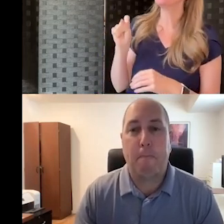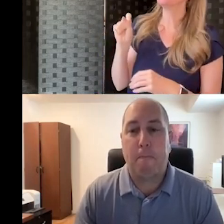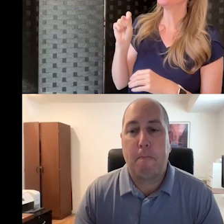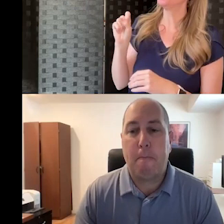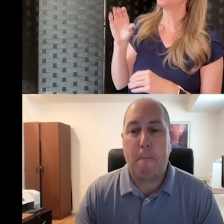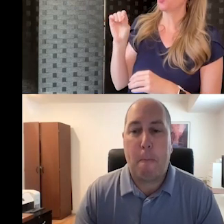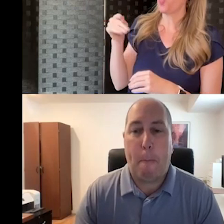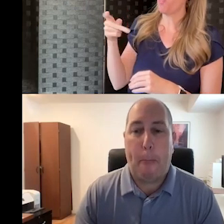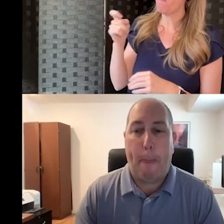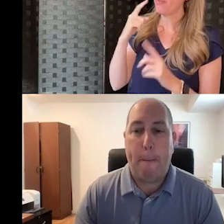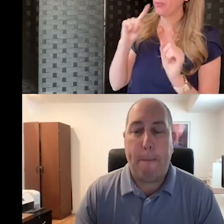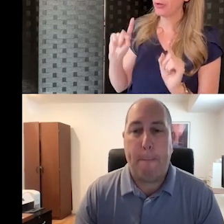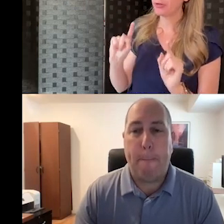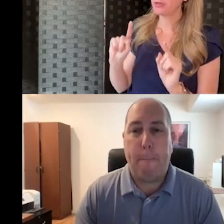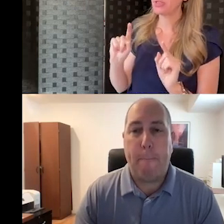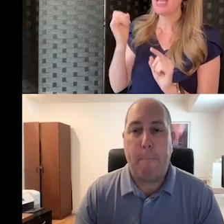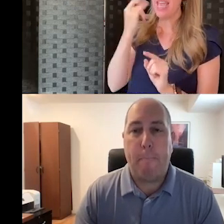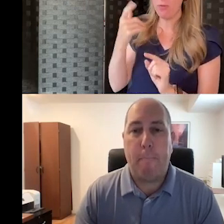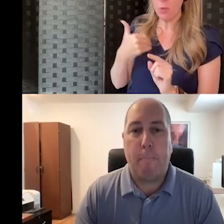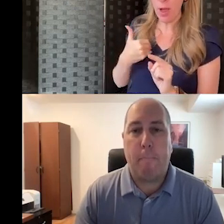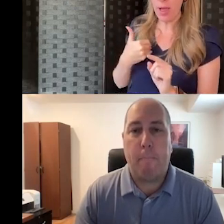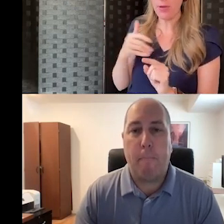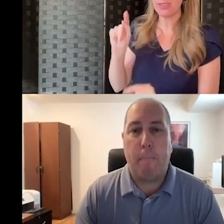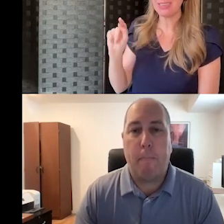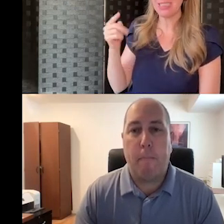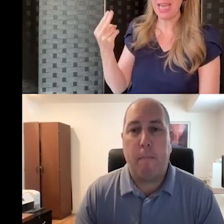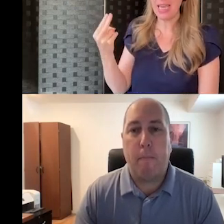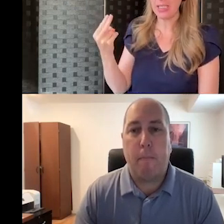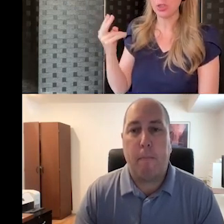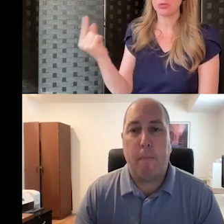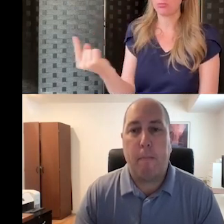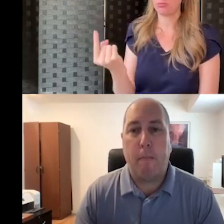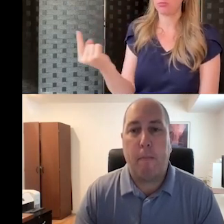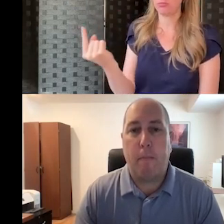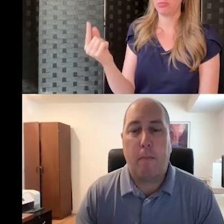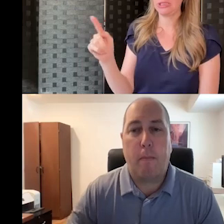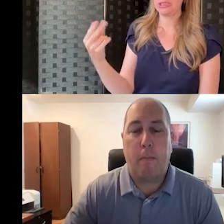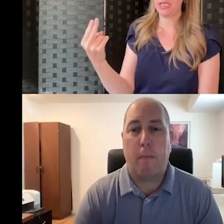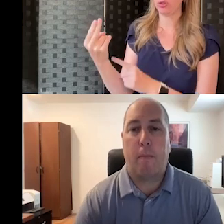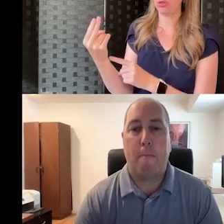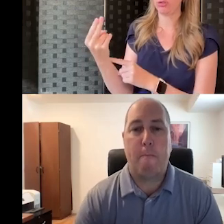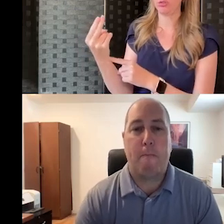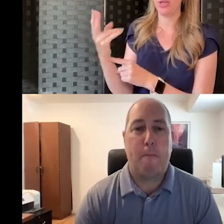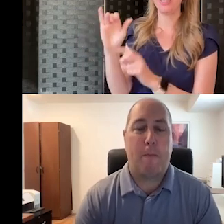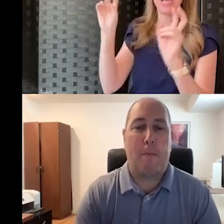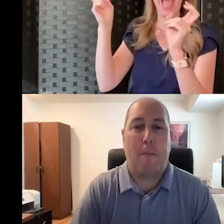supposed to work is if you have a TH on its own, ATH is a header. But you don't know if